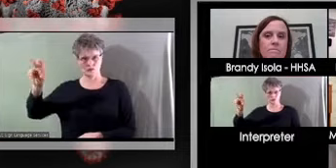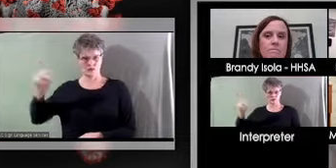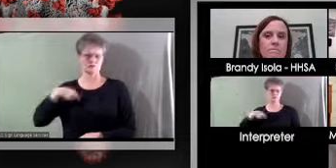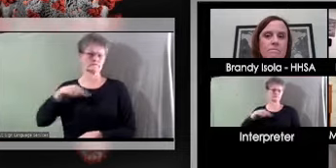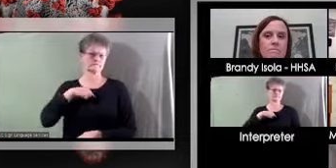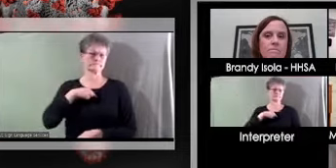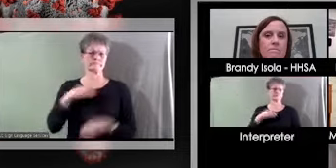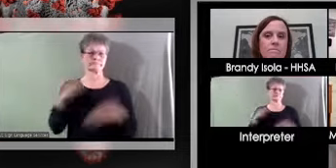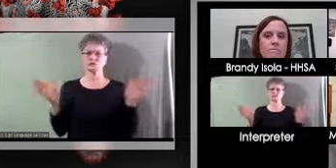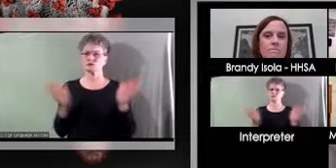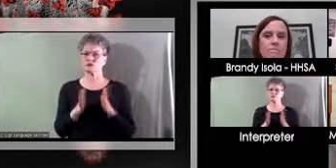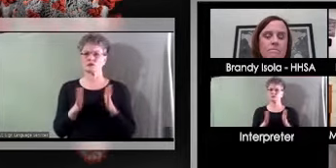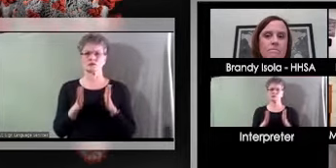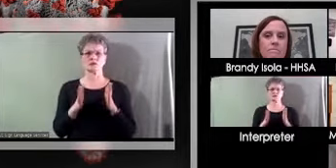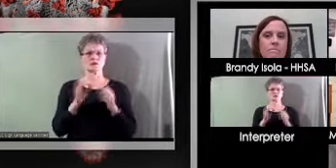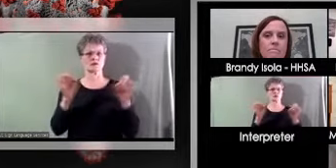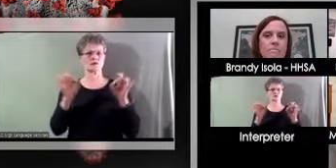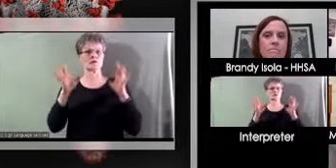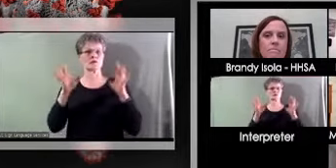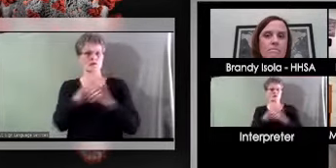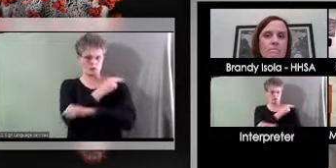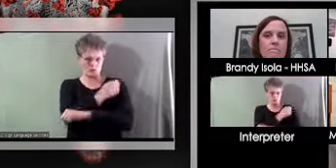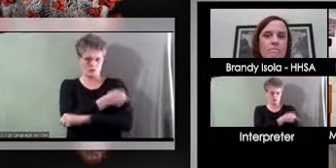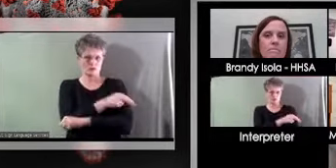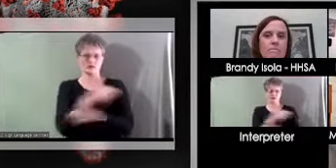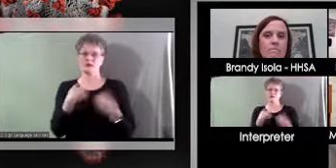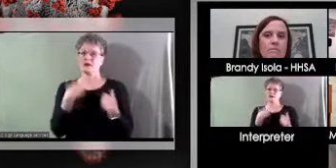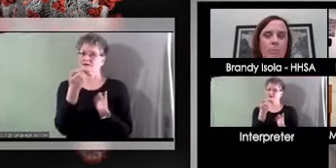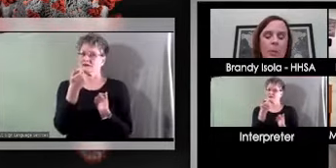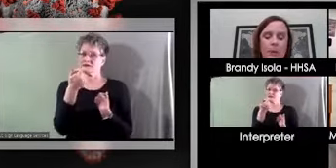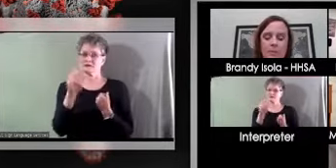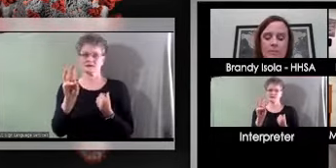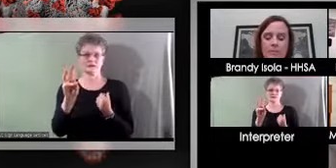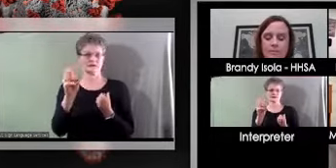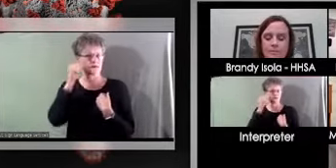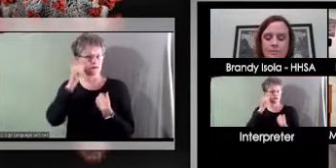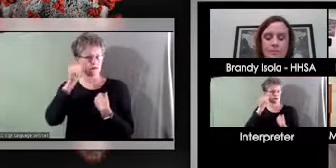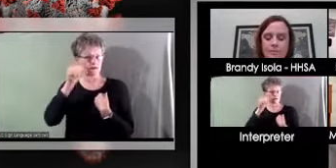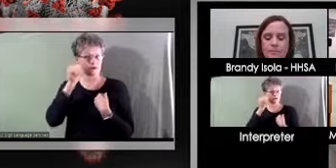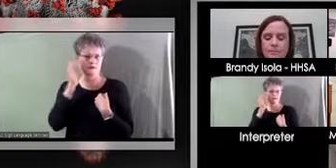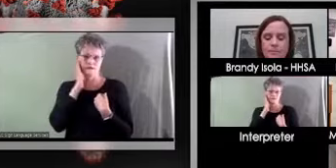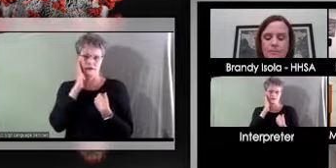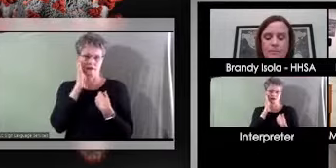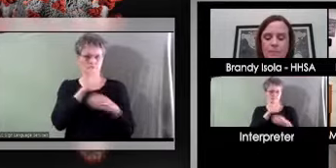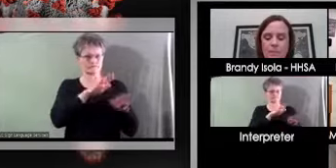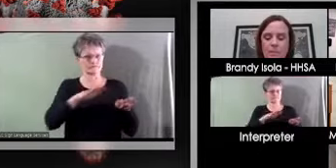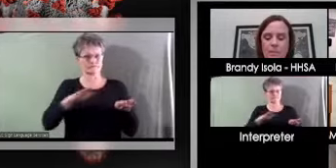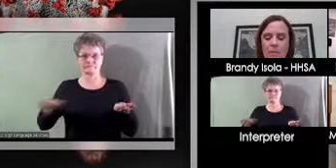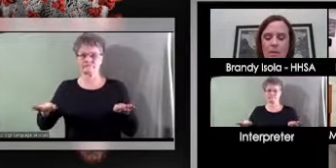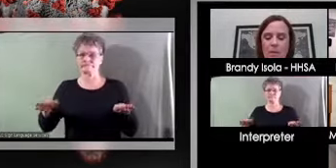only have 16 regular beds. We can surge probably up to about 22